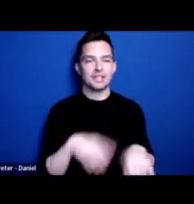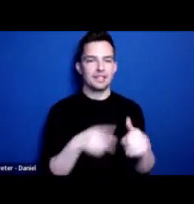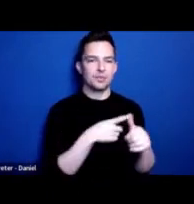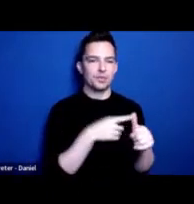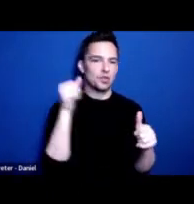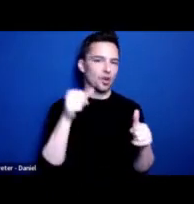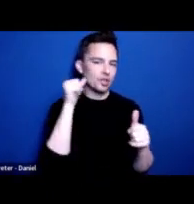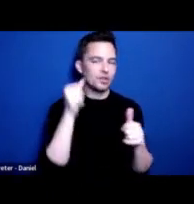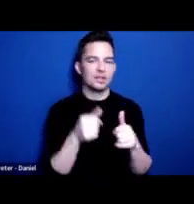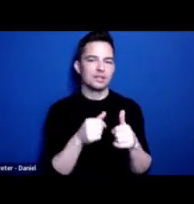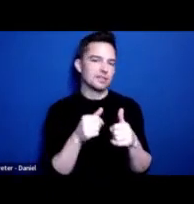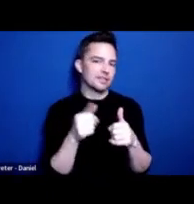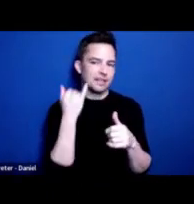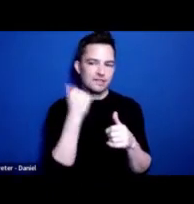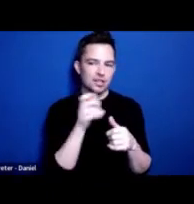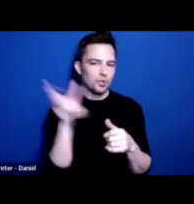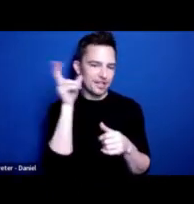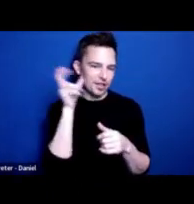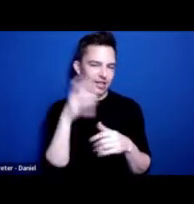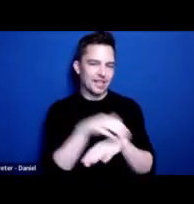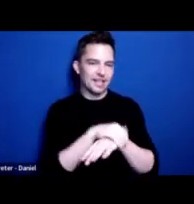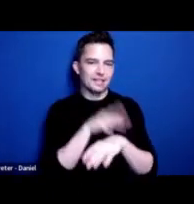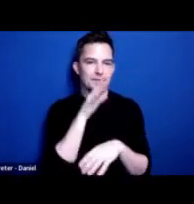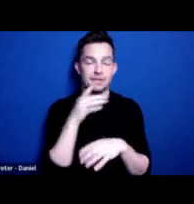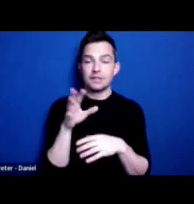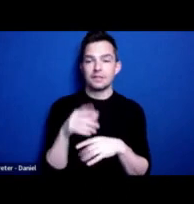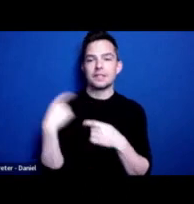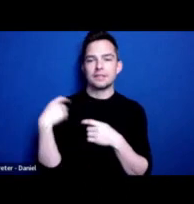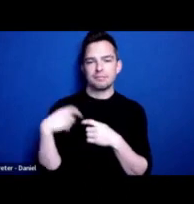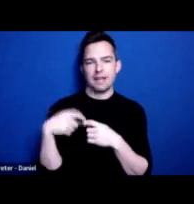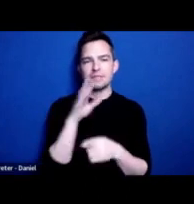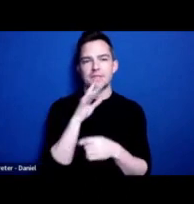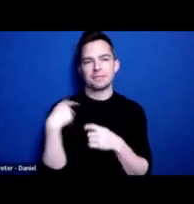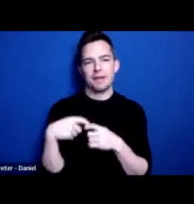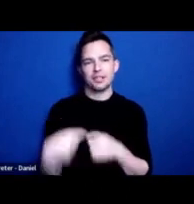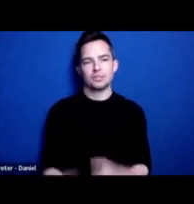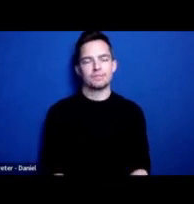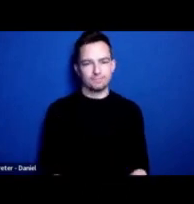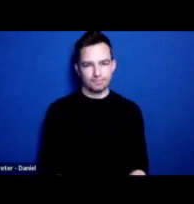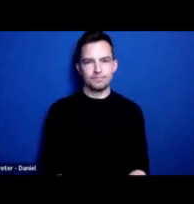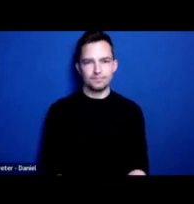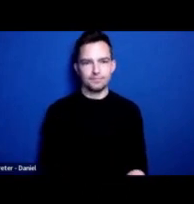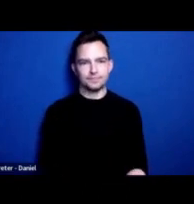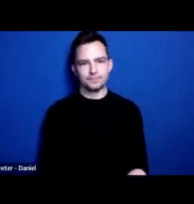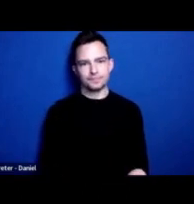then you'll hear like the English. Se puede acceder a la interpretación en español en vivo haciendo clic en el botón